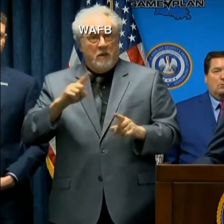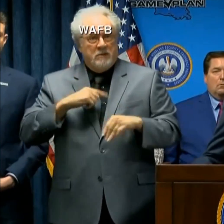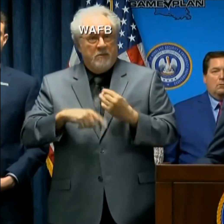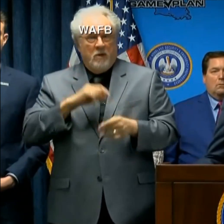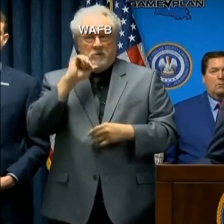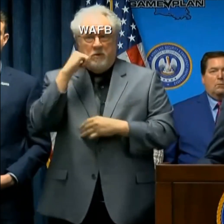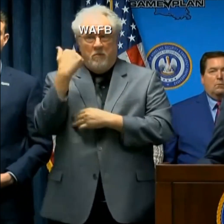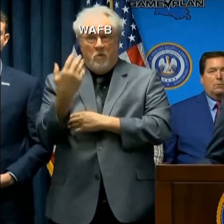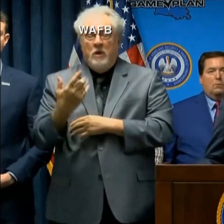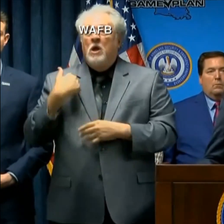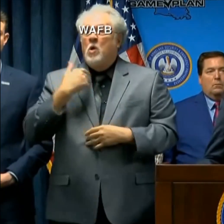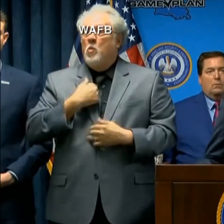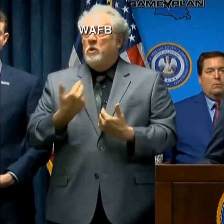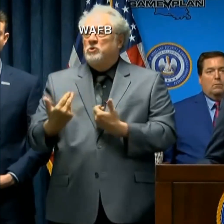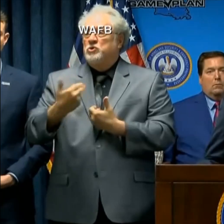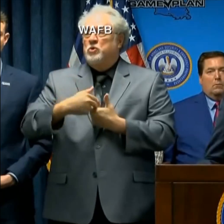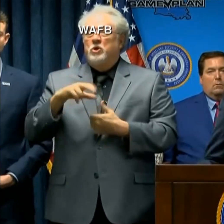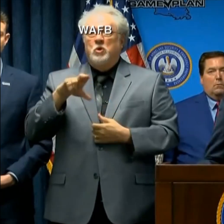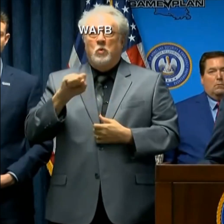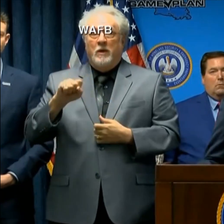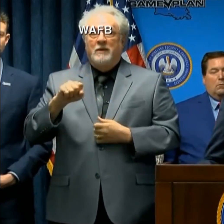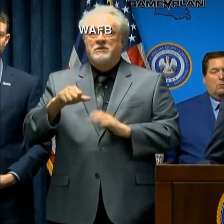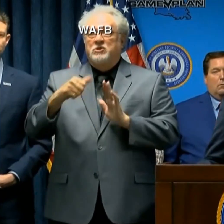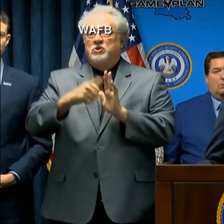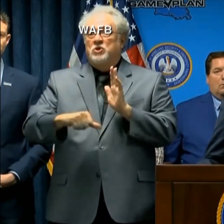morning we're going to be joined by the United States Surgeon General dr. Jerome